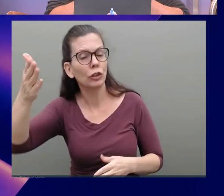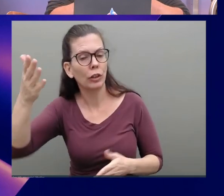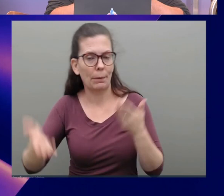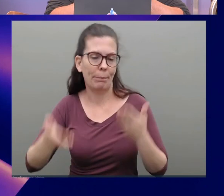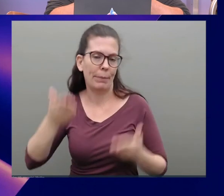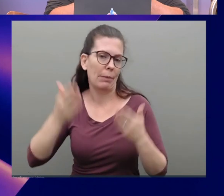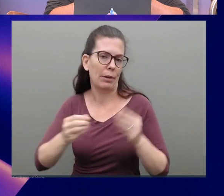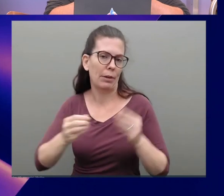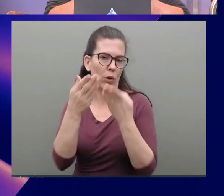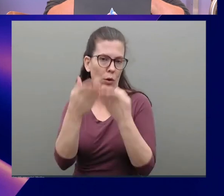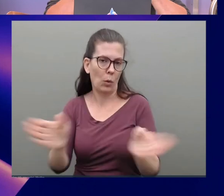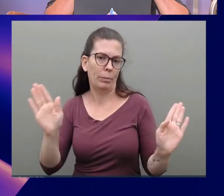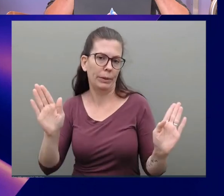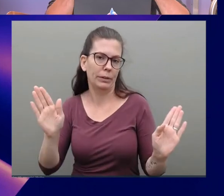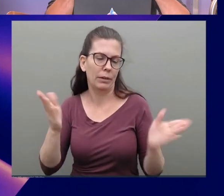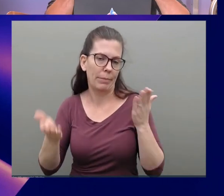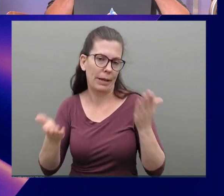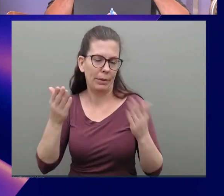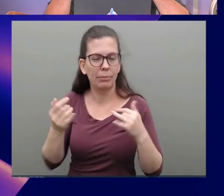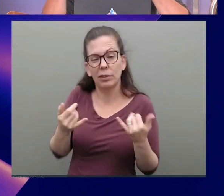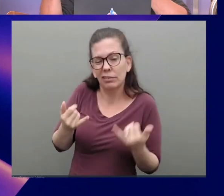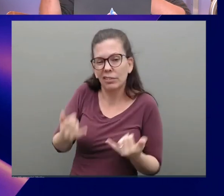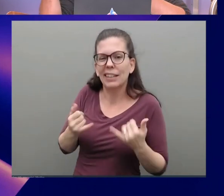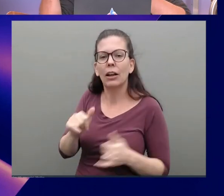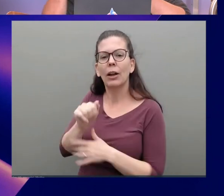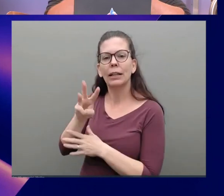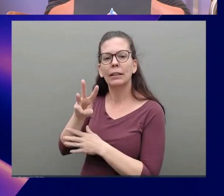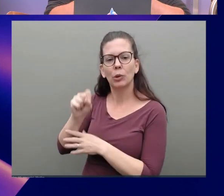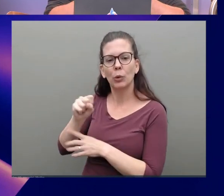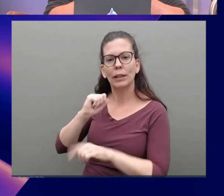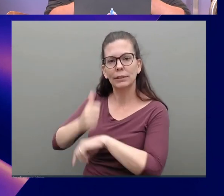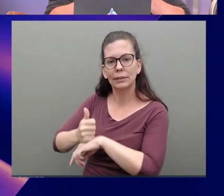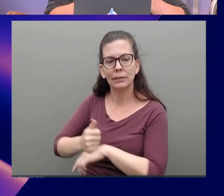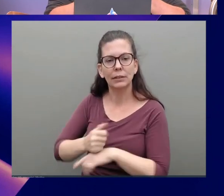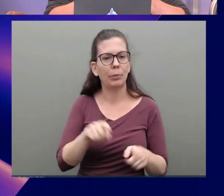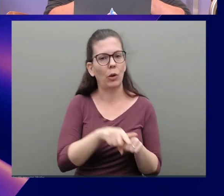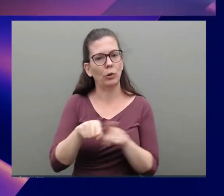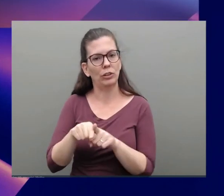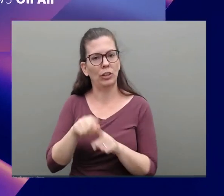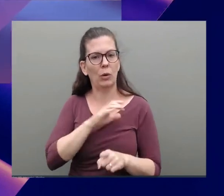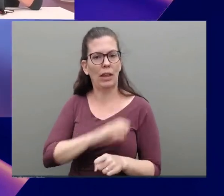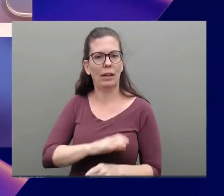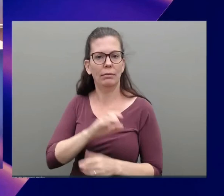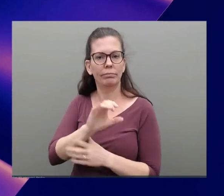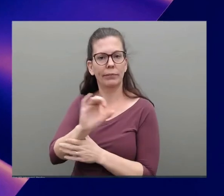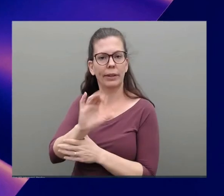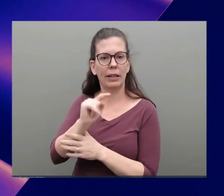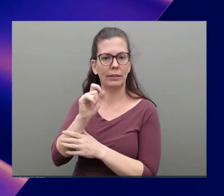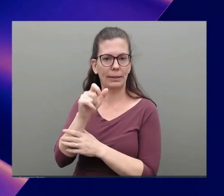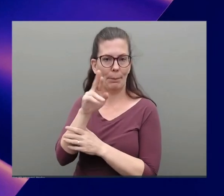But right now we have the AWS vended ones and the customer created ones. I mean, Steve, this is just like so amazing.